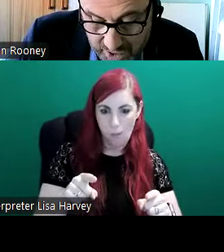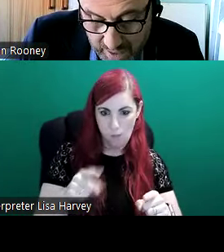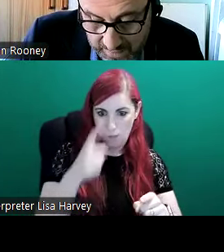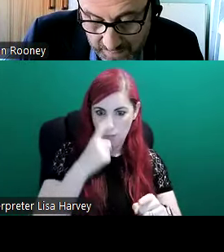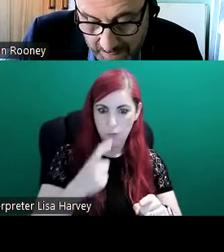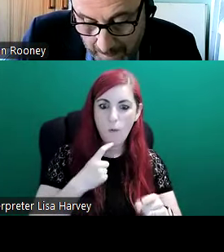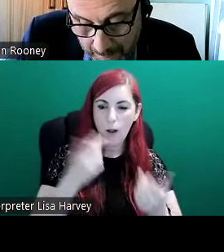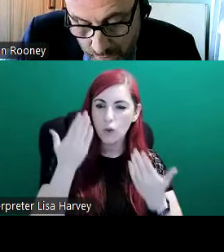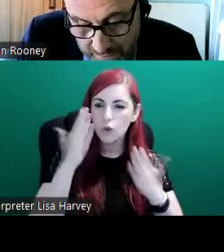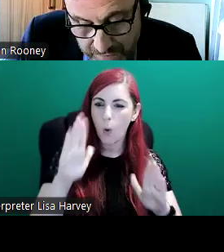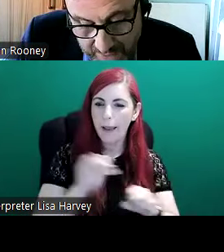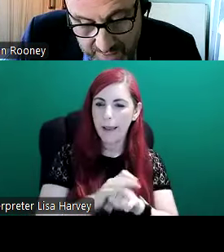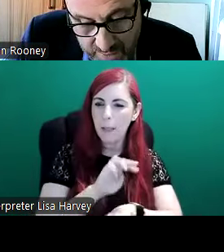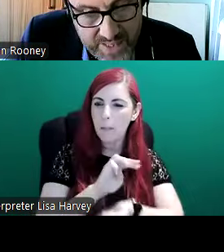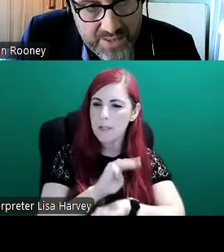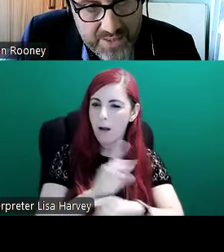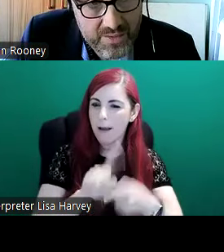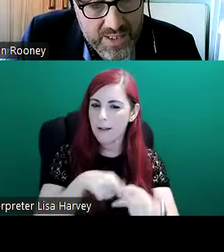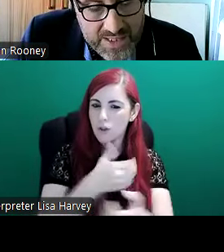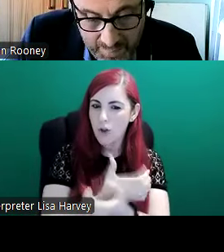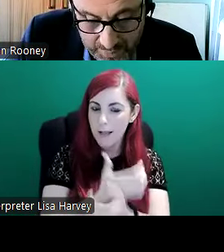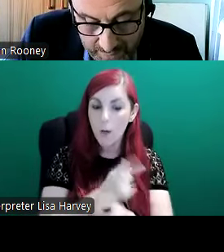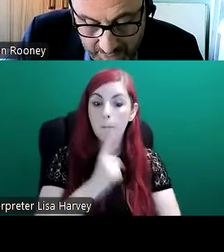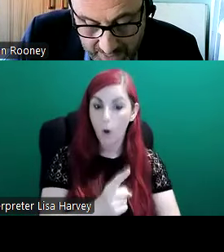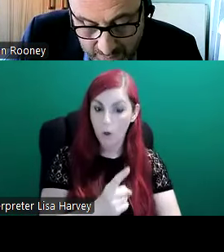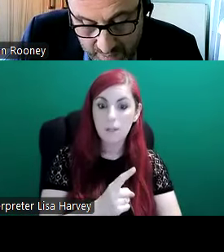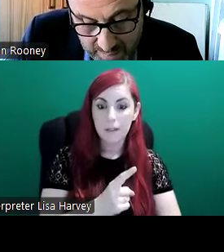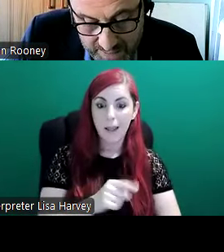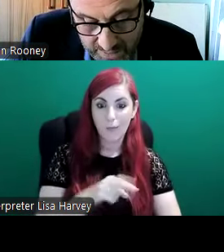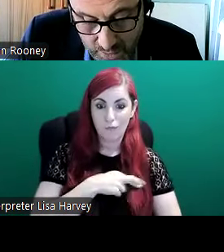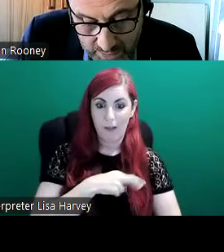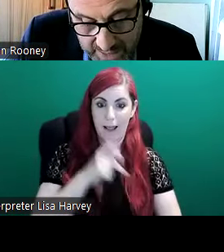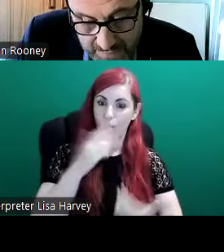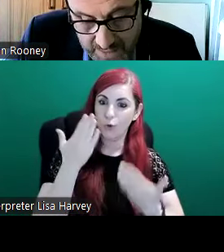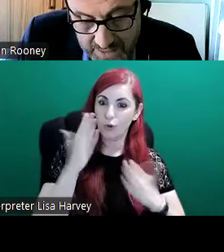and Child, while the fact that it was executed in tempera and approximated gold leaf